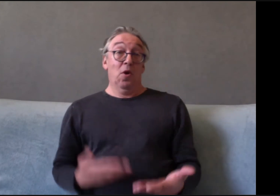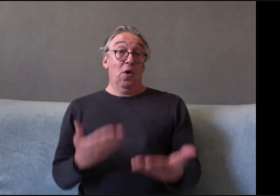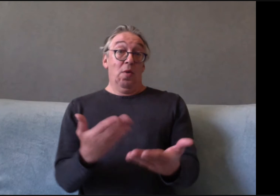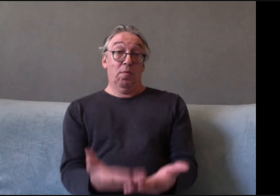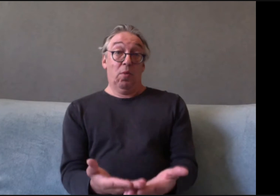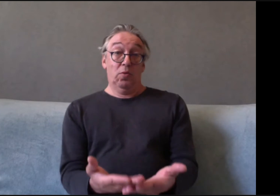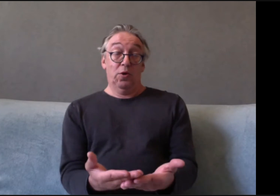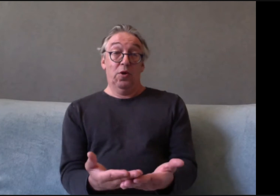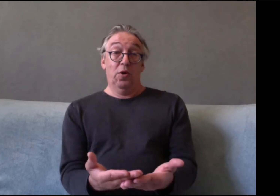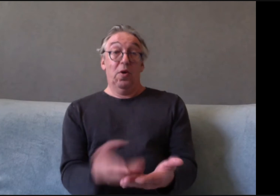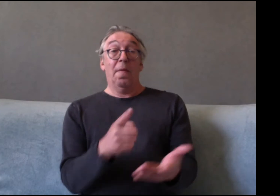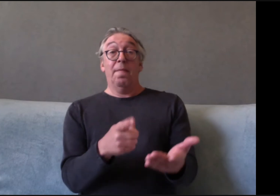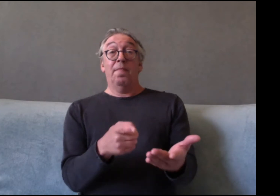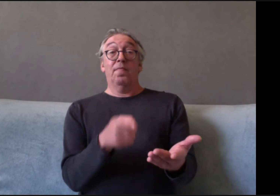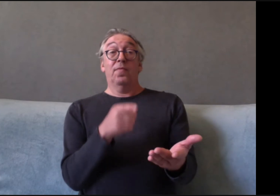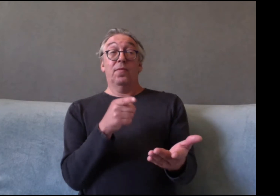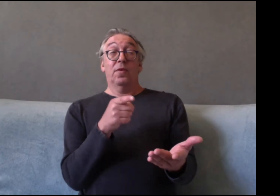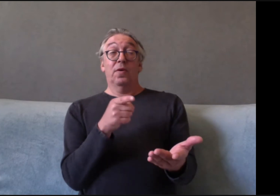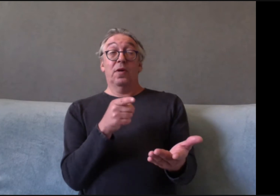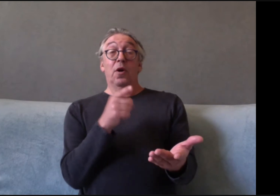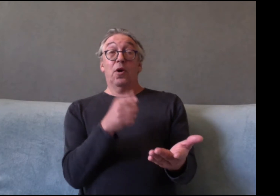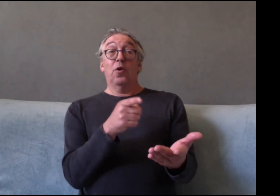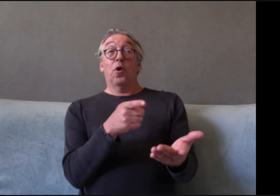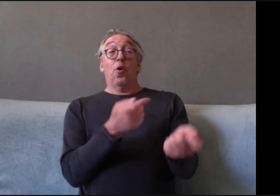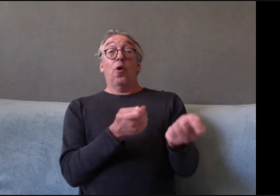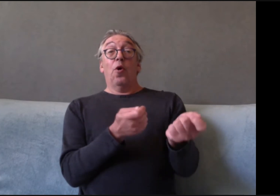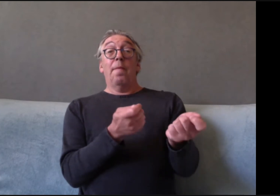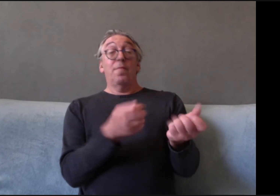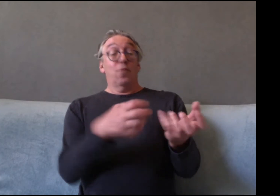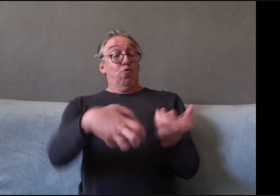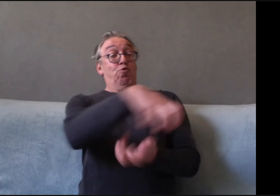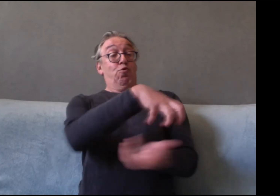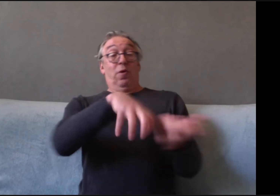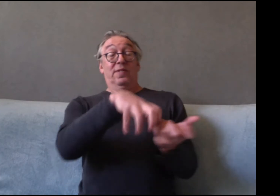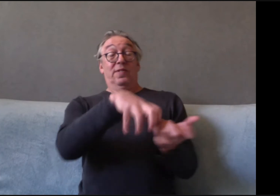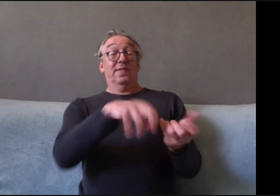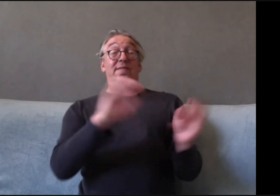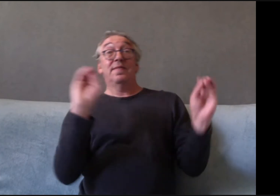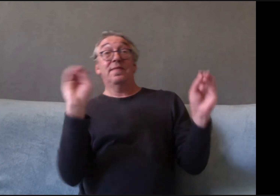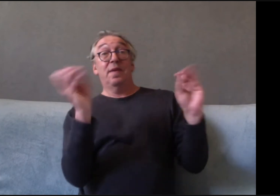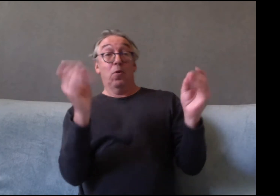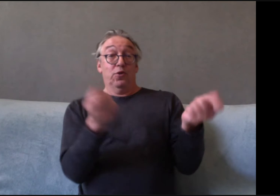managing the crisis in any situation of emergency and humanitarian action,